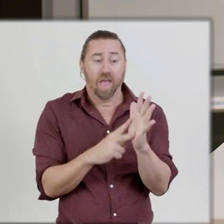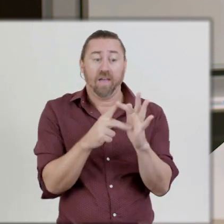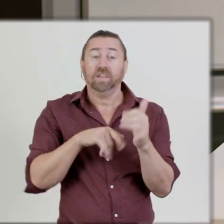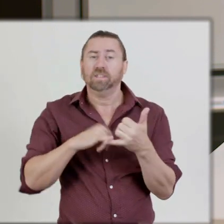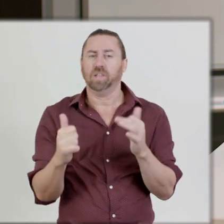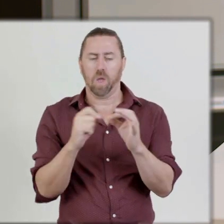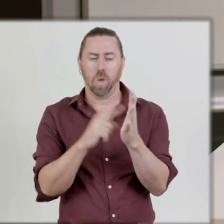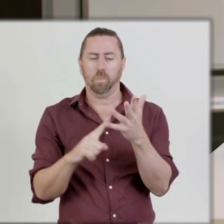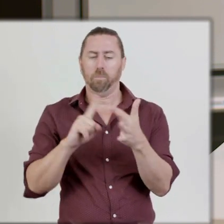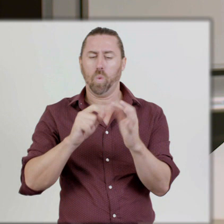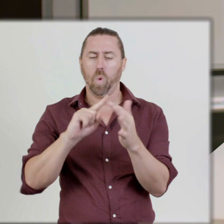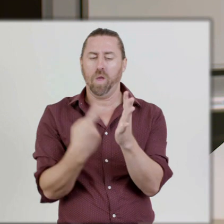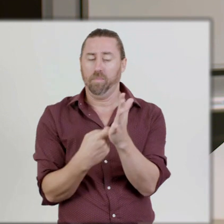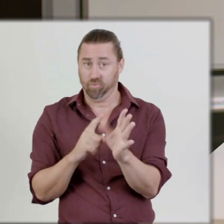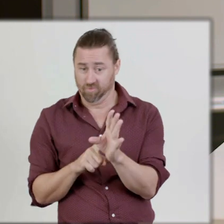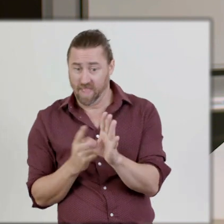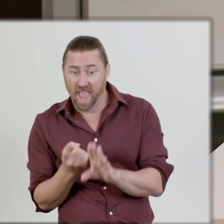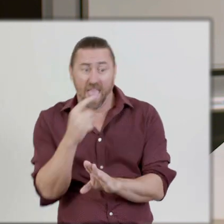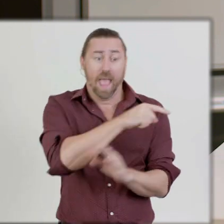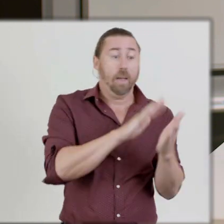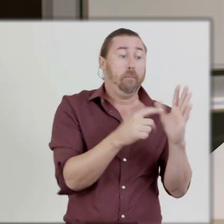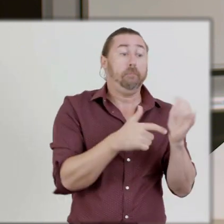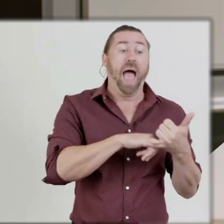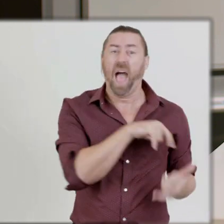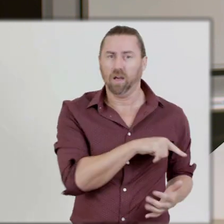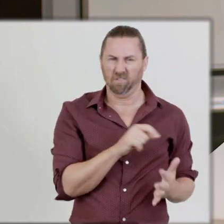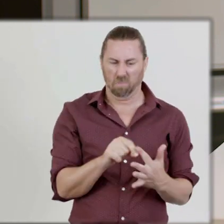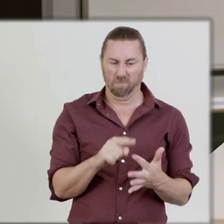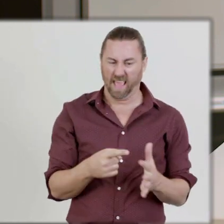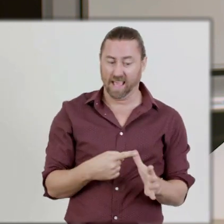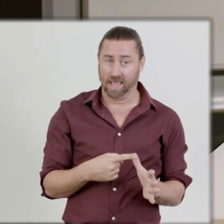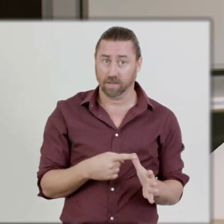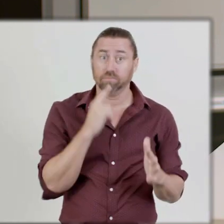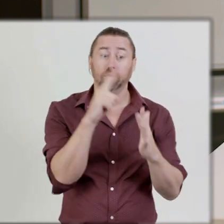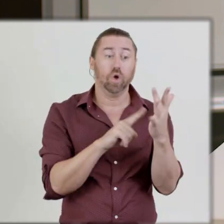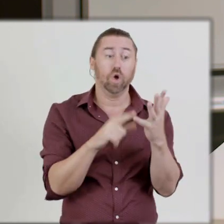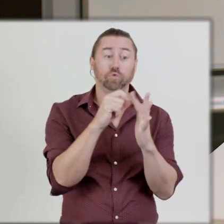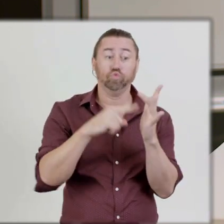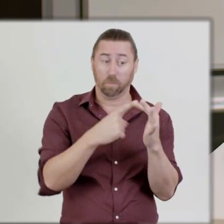Venus would be a large blueberry, and Mars would be a pea.